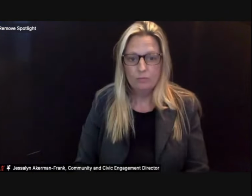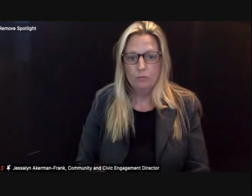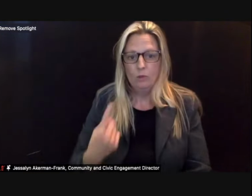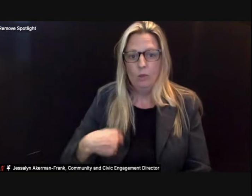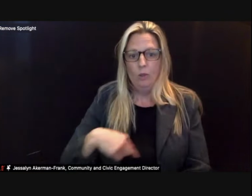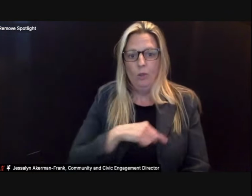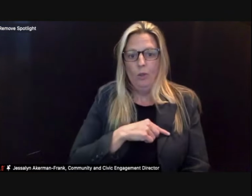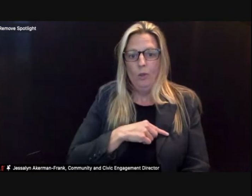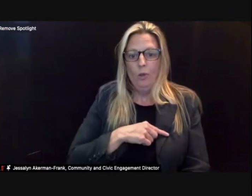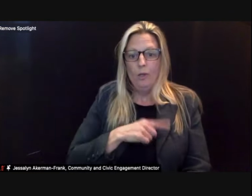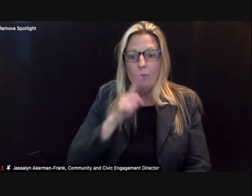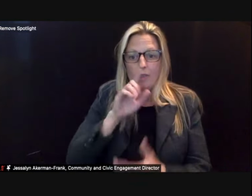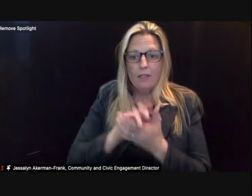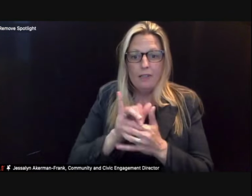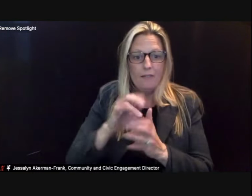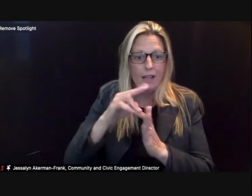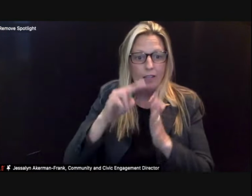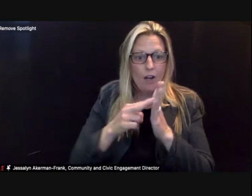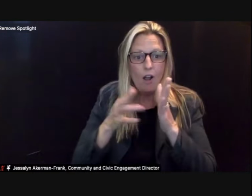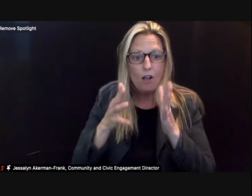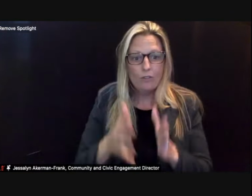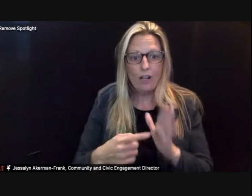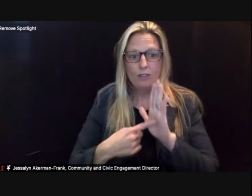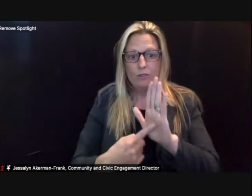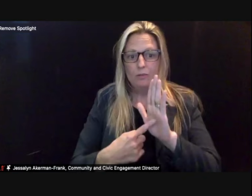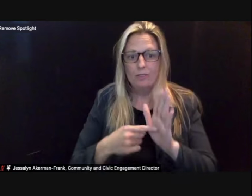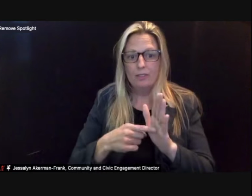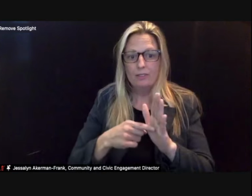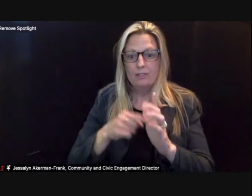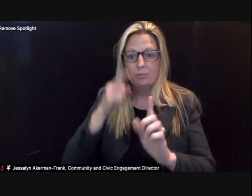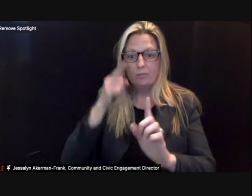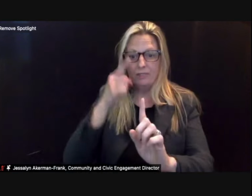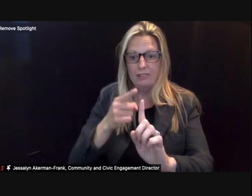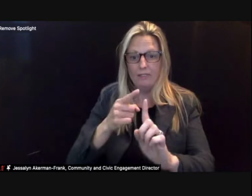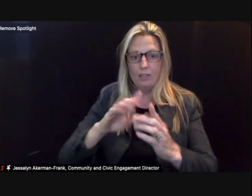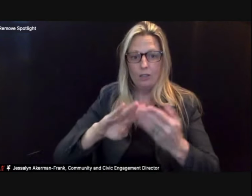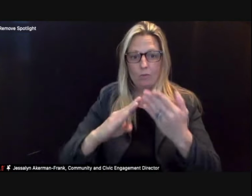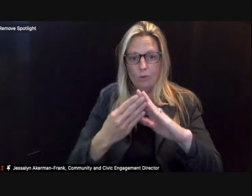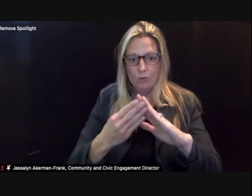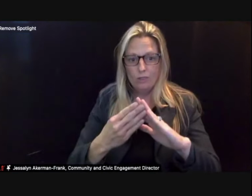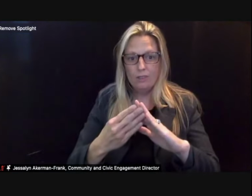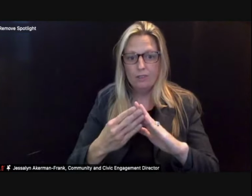we believe that contractors representing specific communities